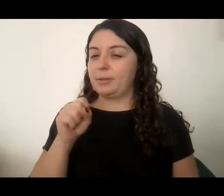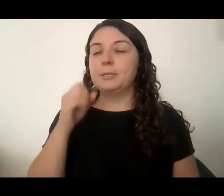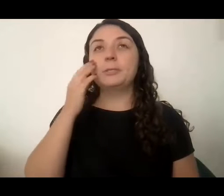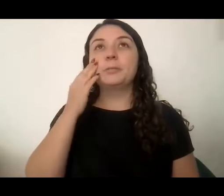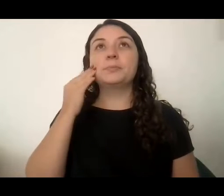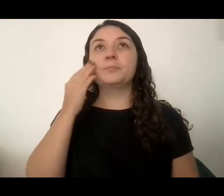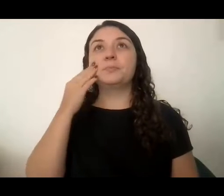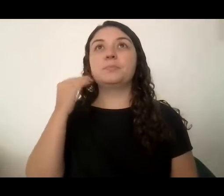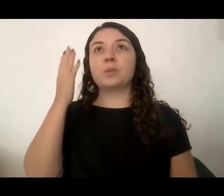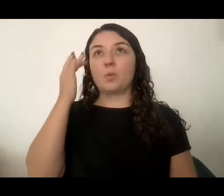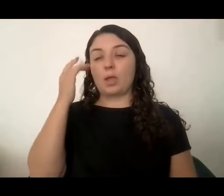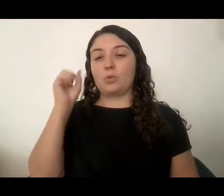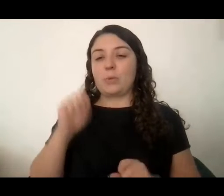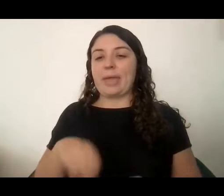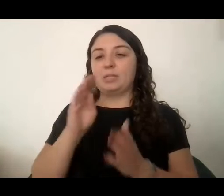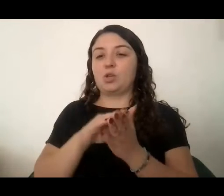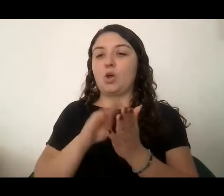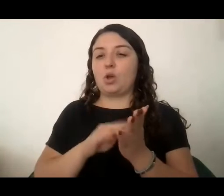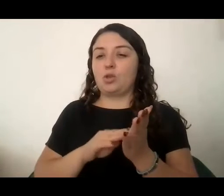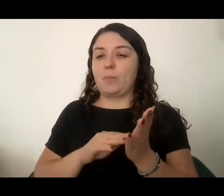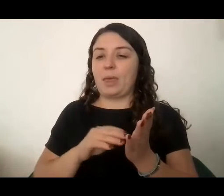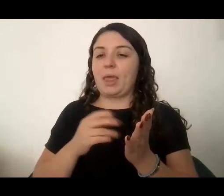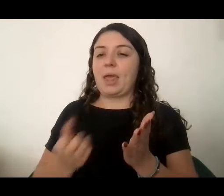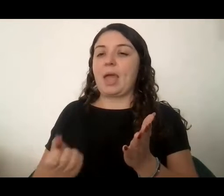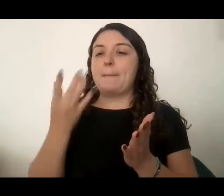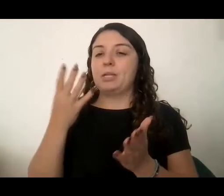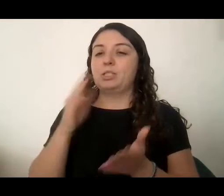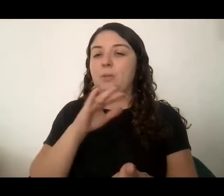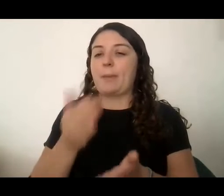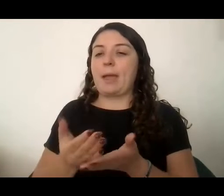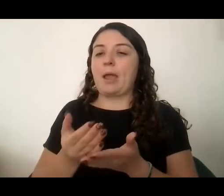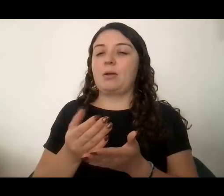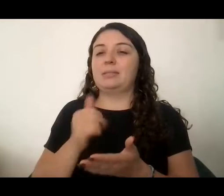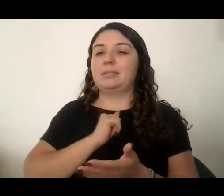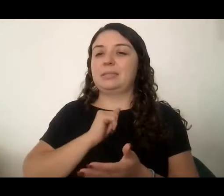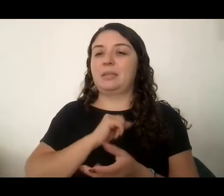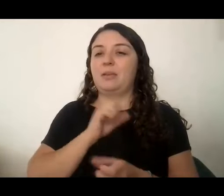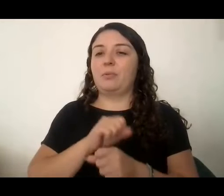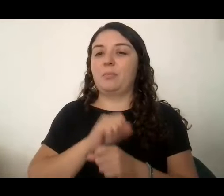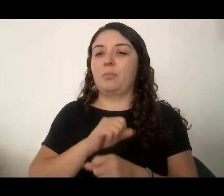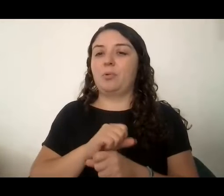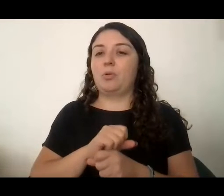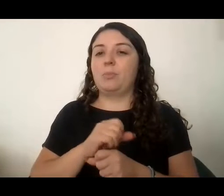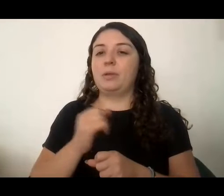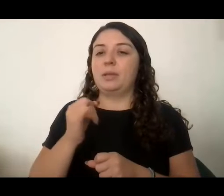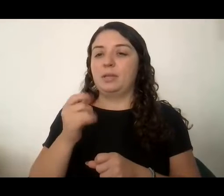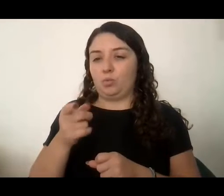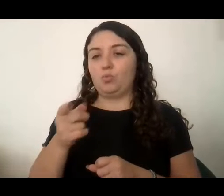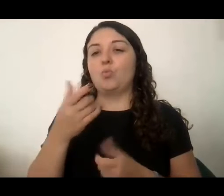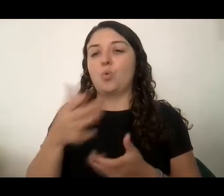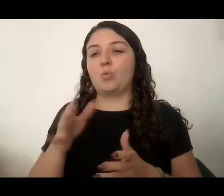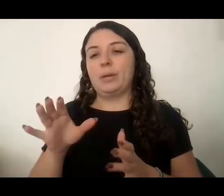it's a way of documenting the amount of self employment activity you are or are not doing.